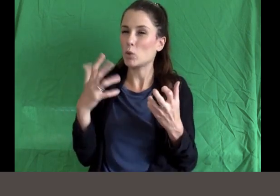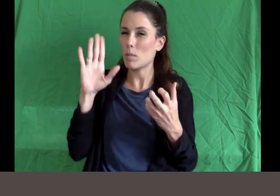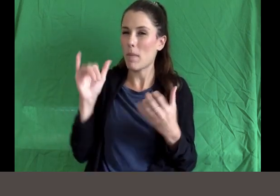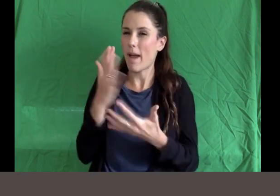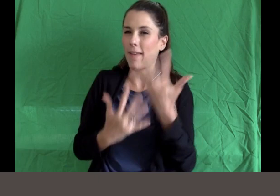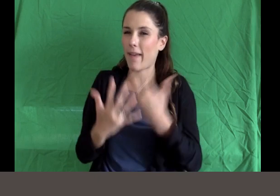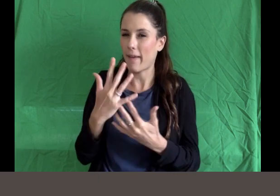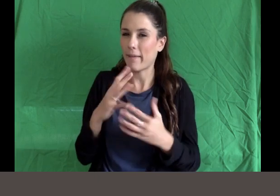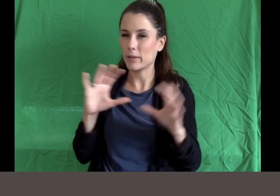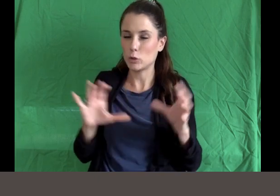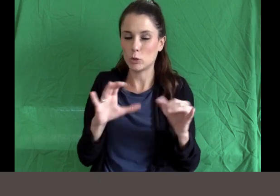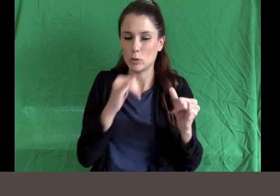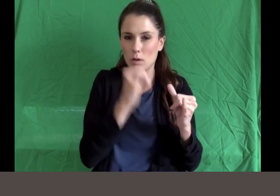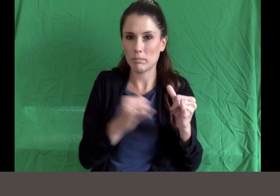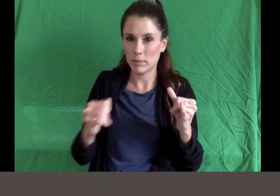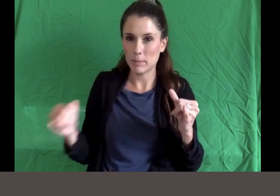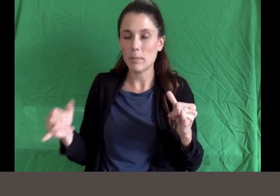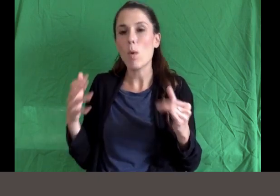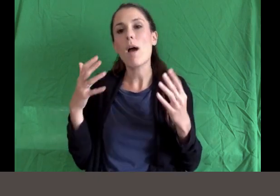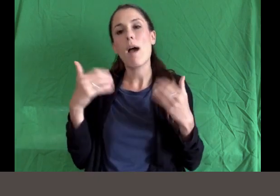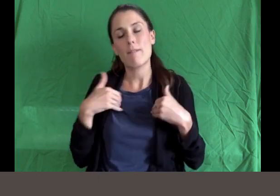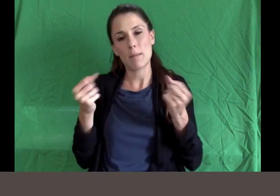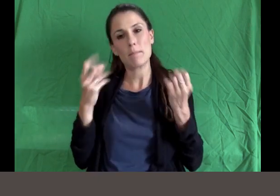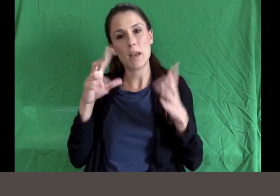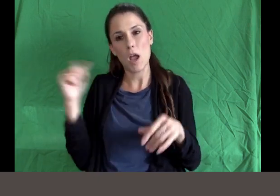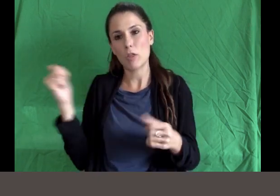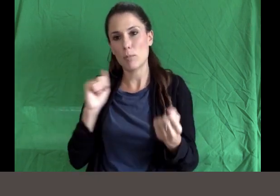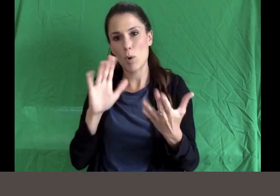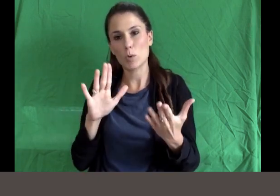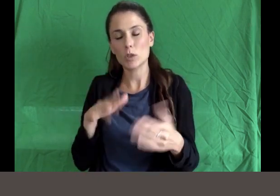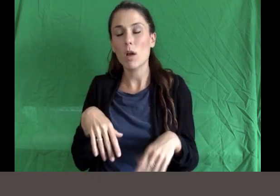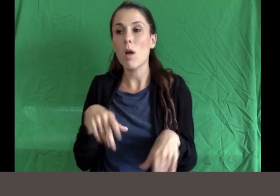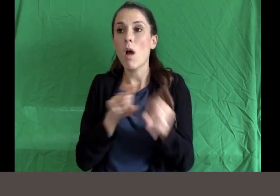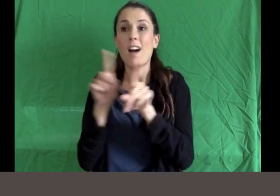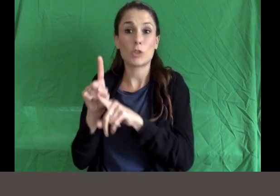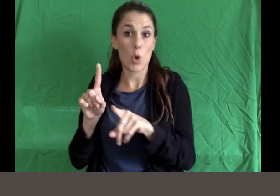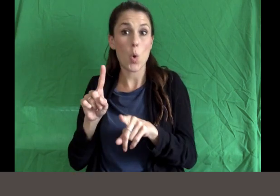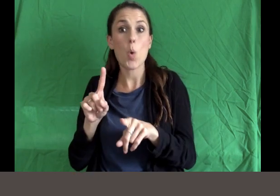specifically we can use our linear our max n or a multiple locator and you can see what these